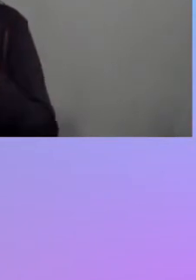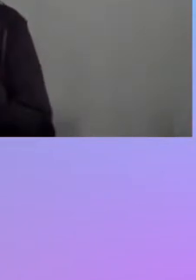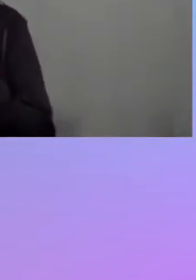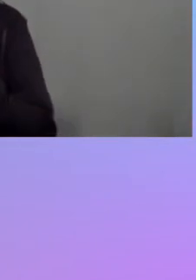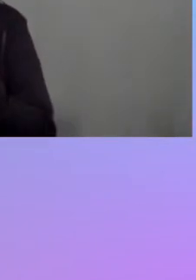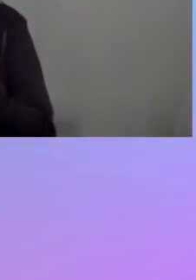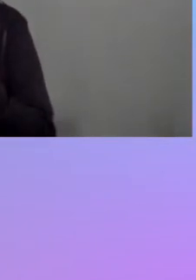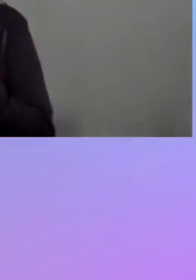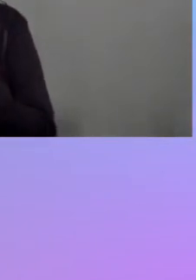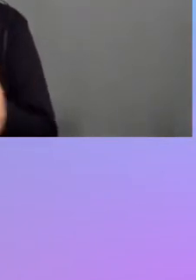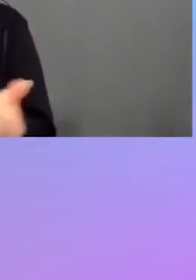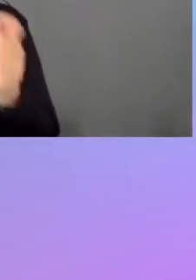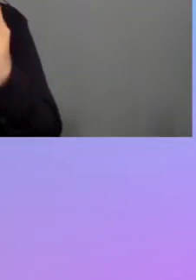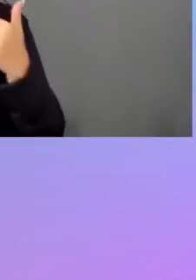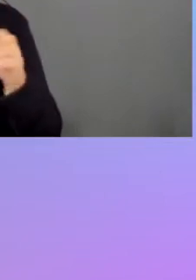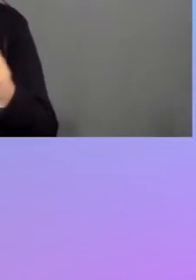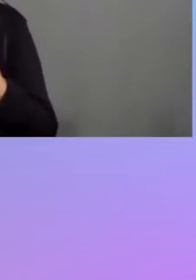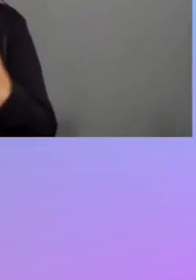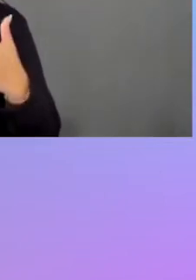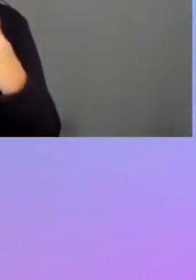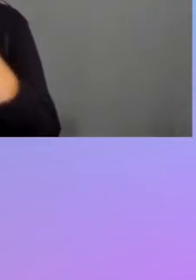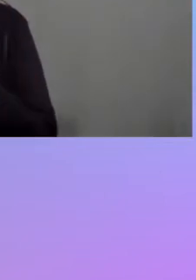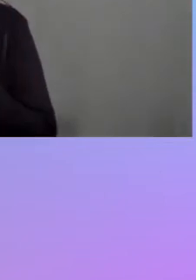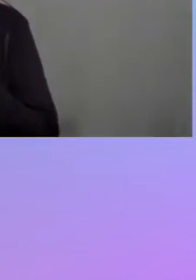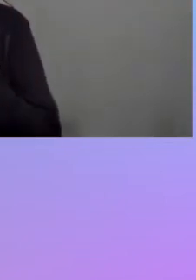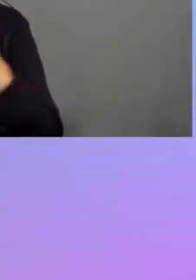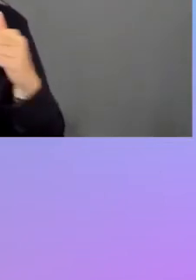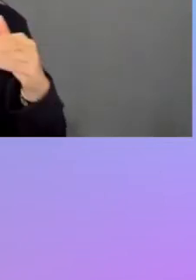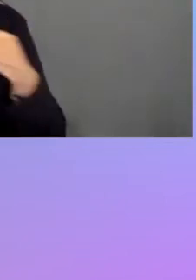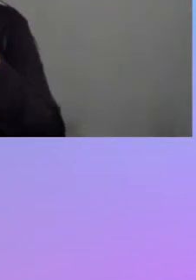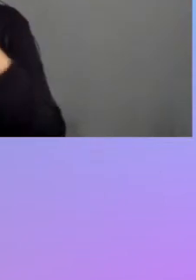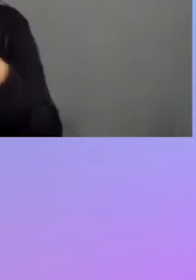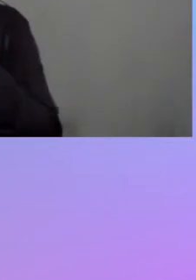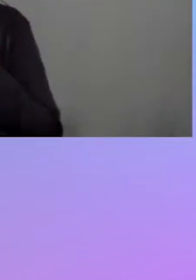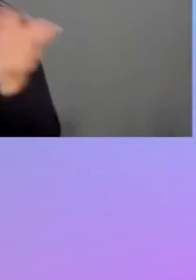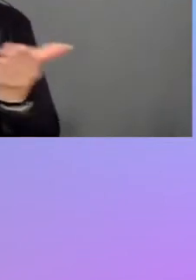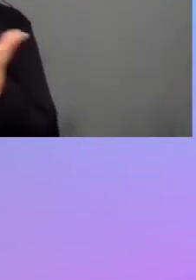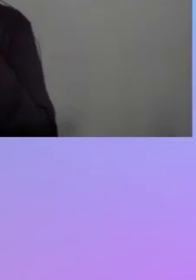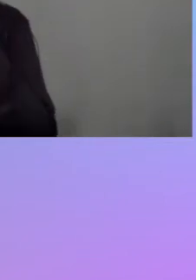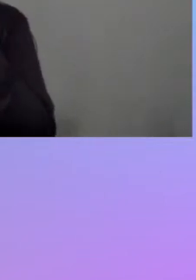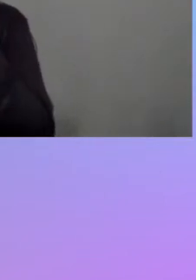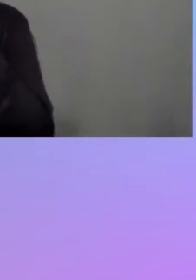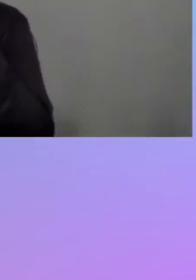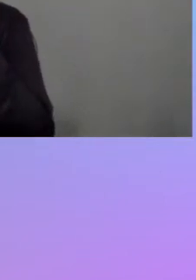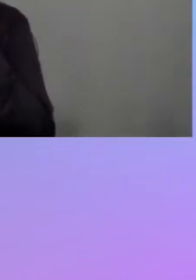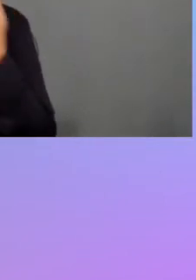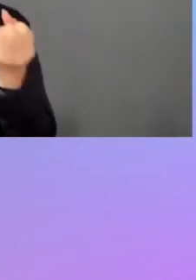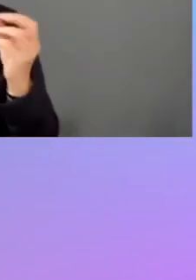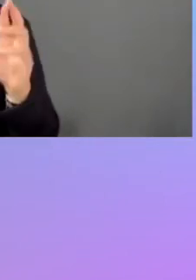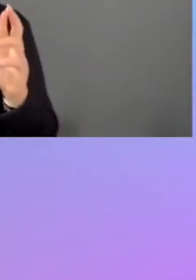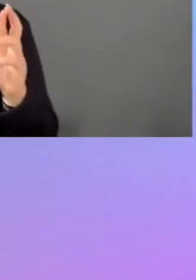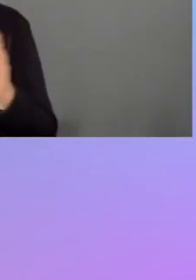so that it's not accessible. You are not modifying a policy or procedure that needs to be modified to allow